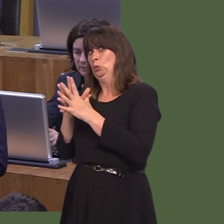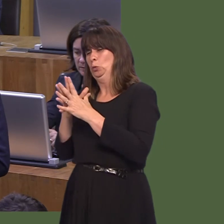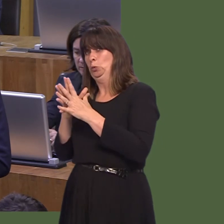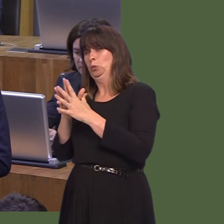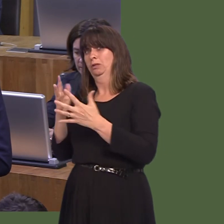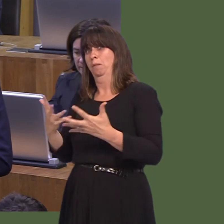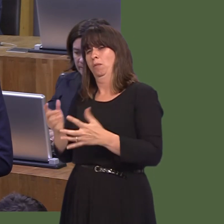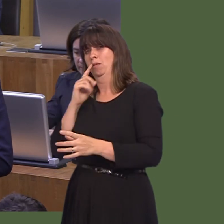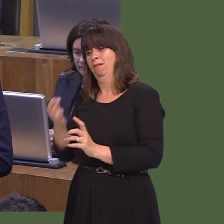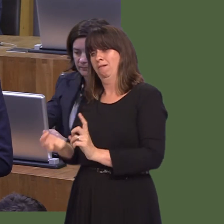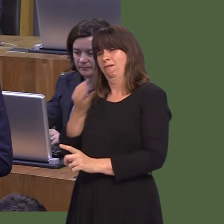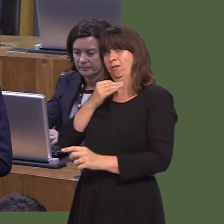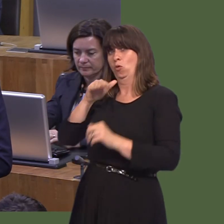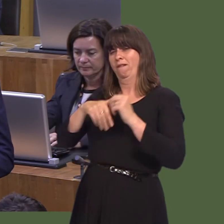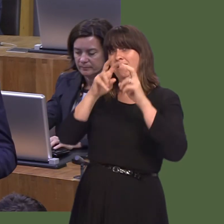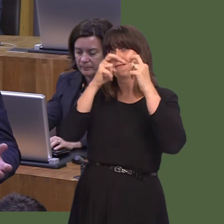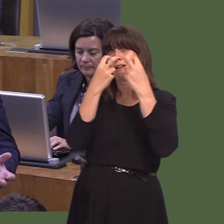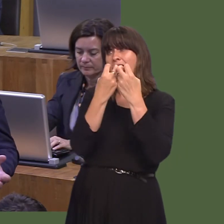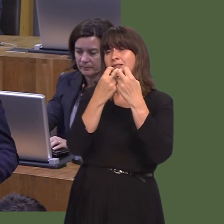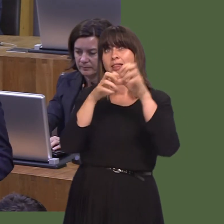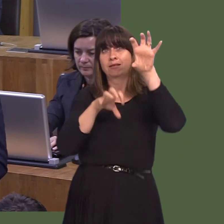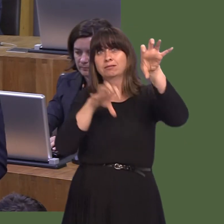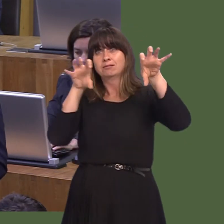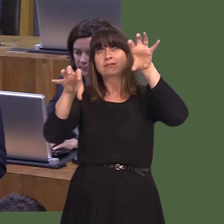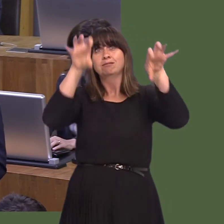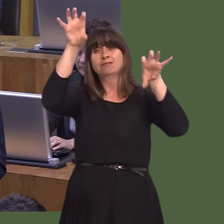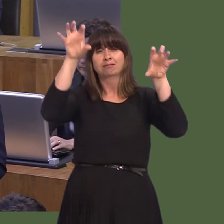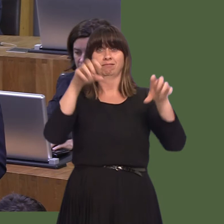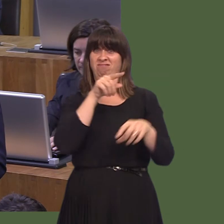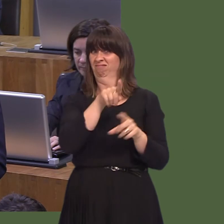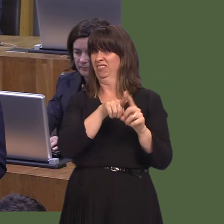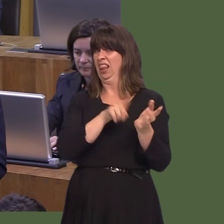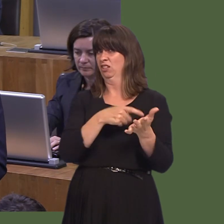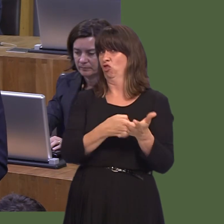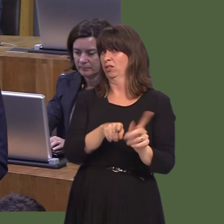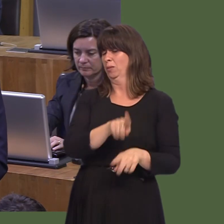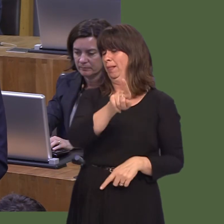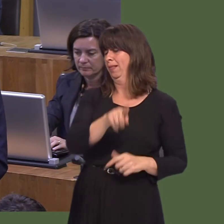Minister on the castles and the sites of the lords and princes of Wales, and that will include Llys Rhosyr as well.